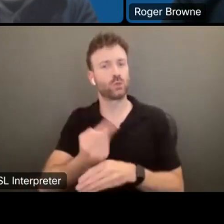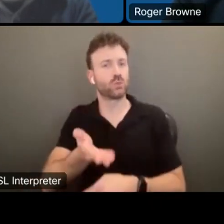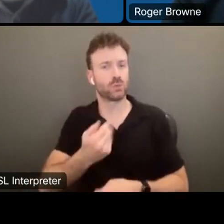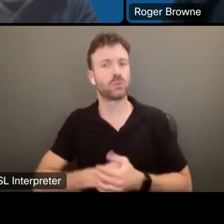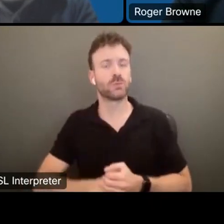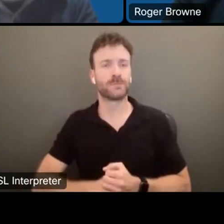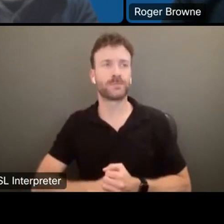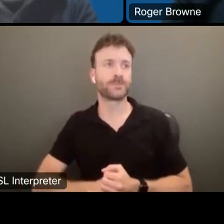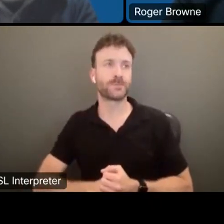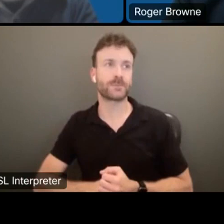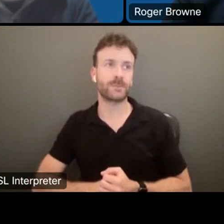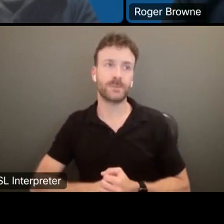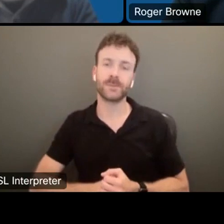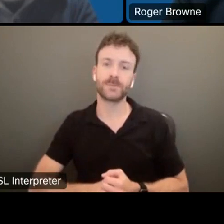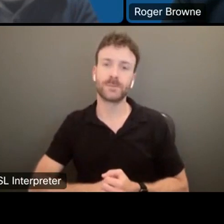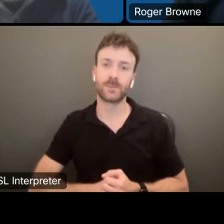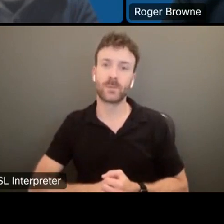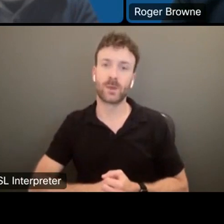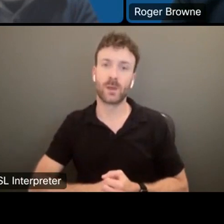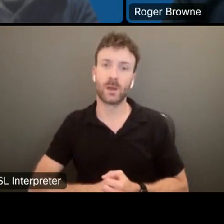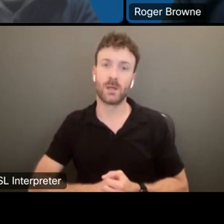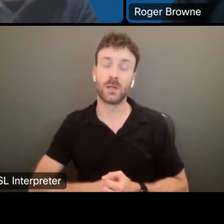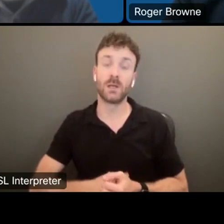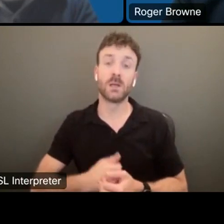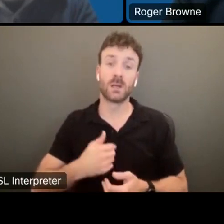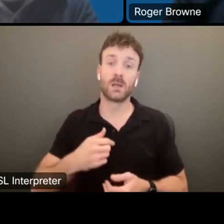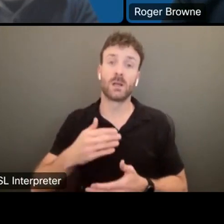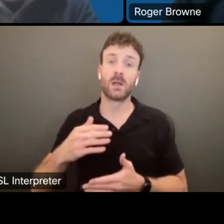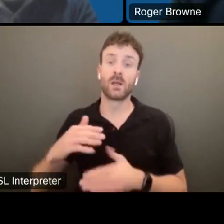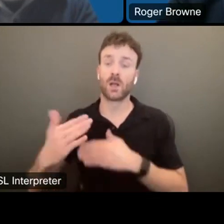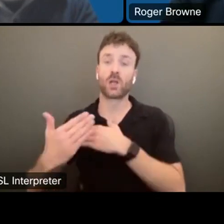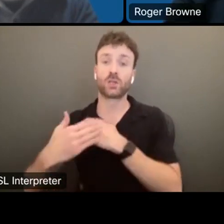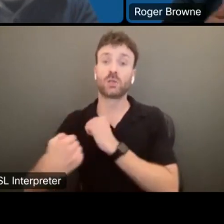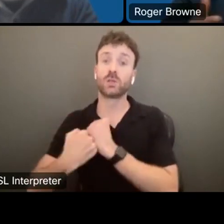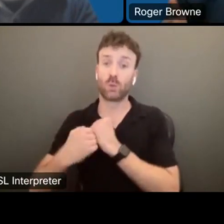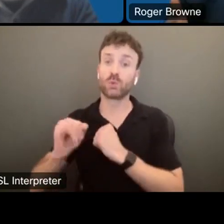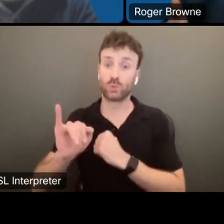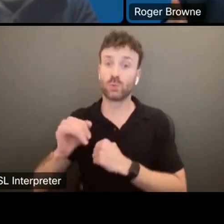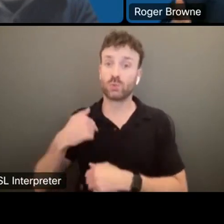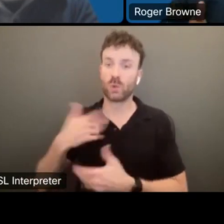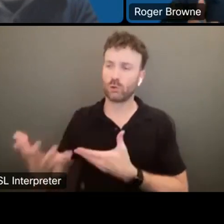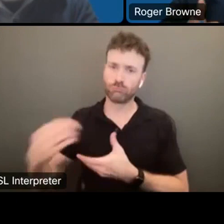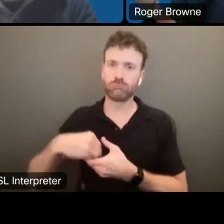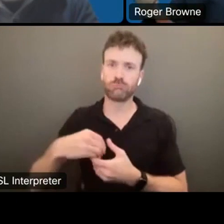We're actually looking to engage with consultant support as well too to look at the wide world